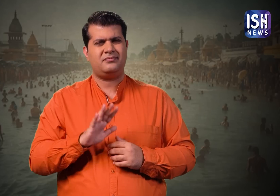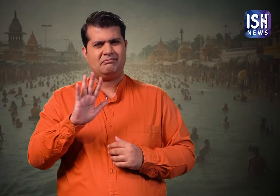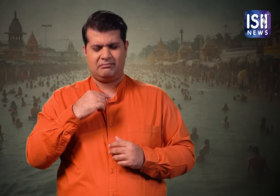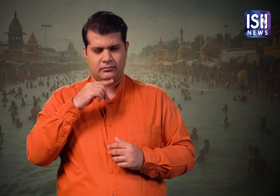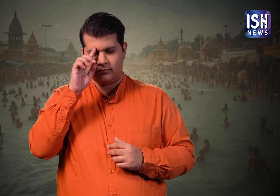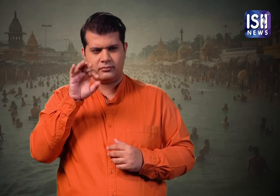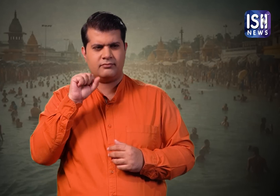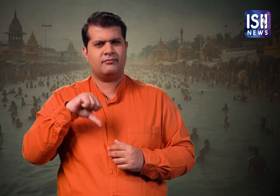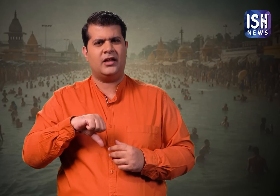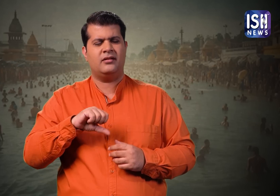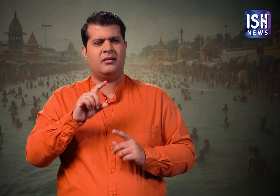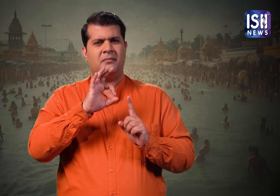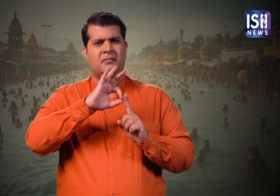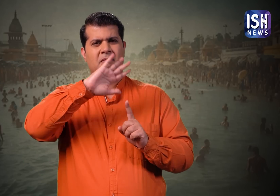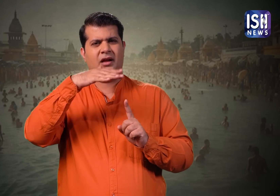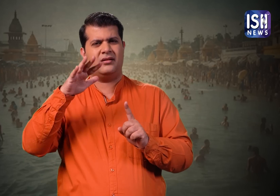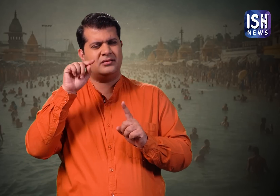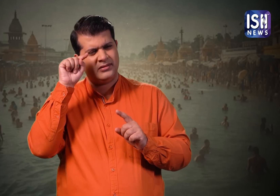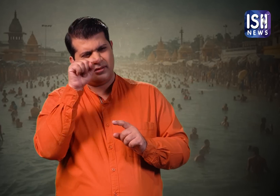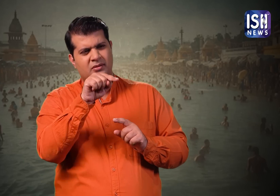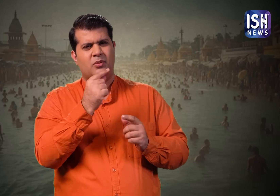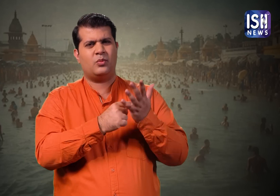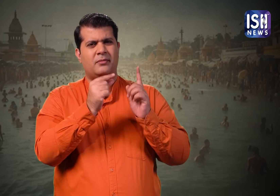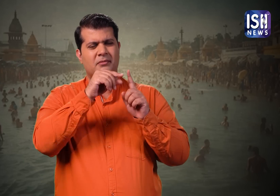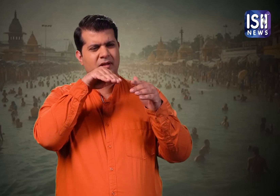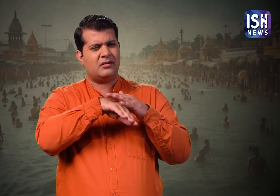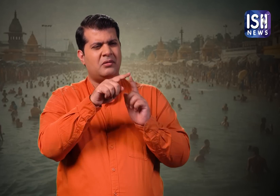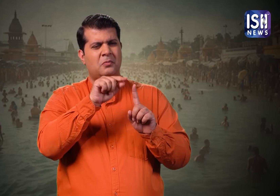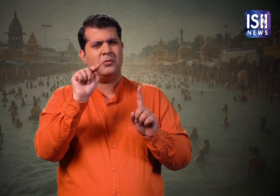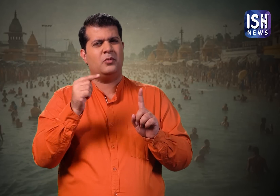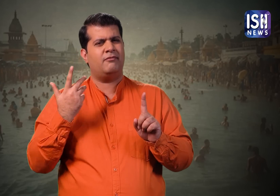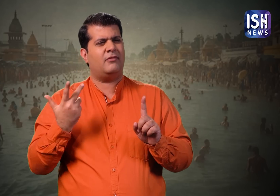But I don't understand why Prayagraj, UP only?